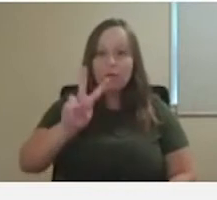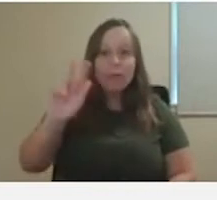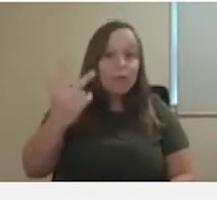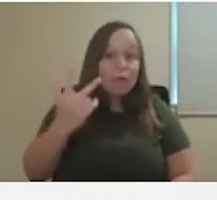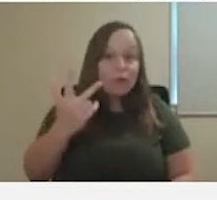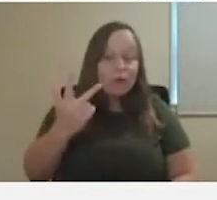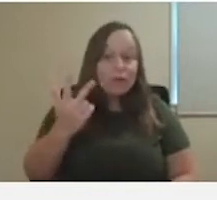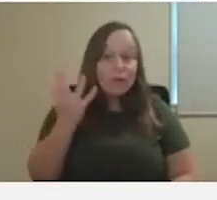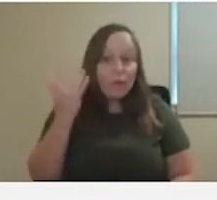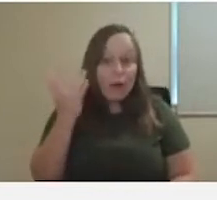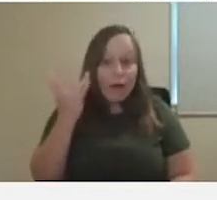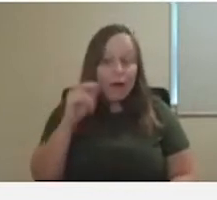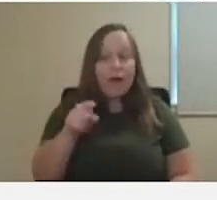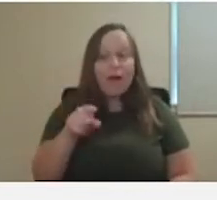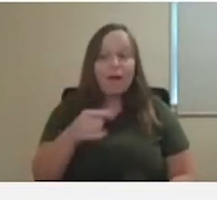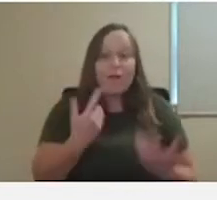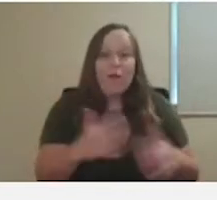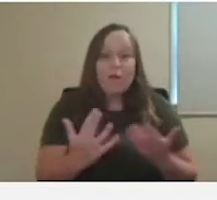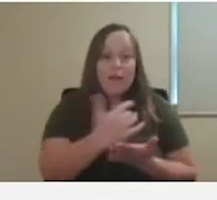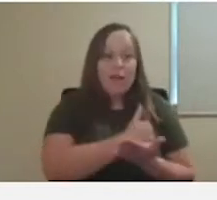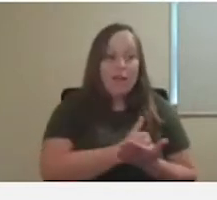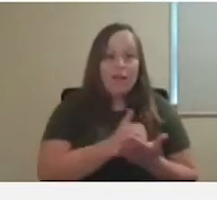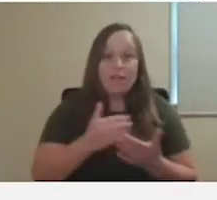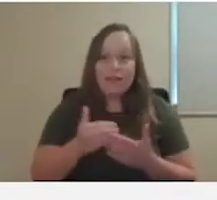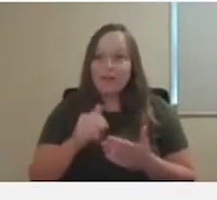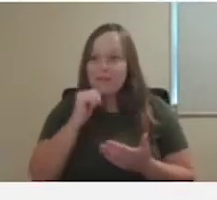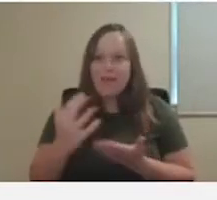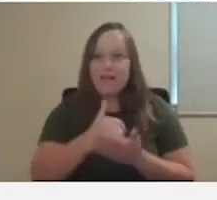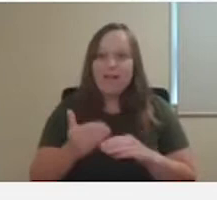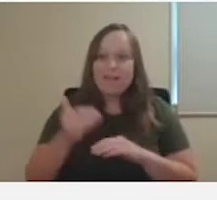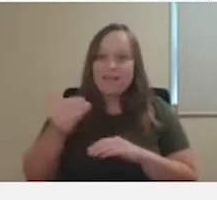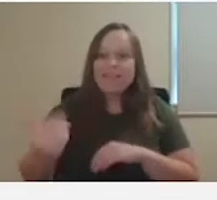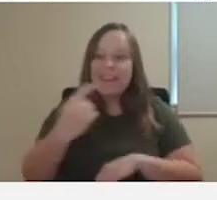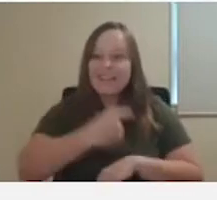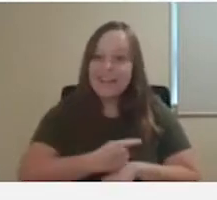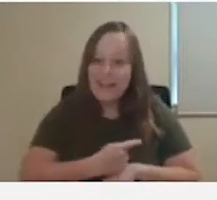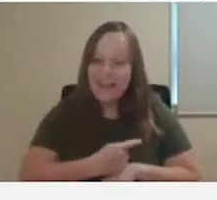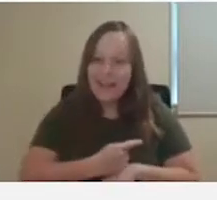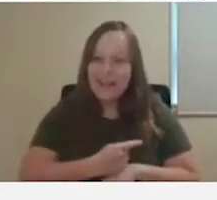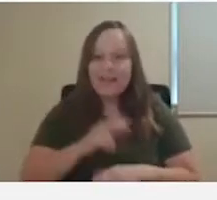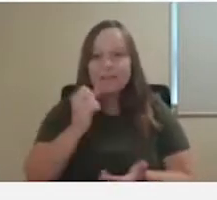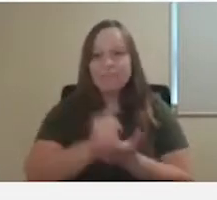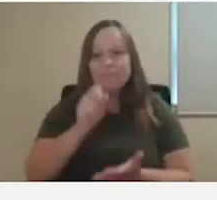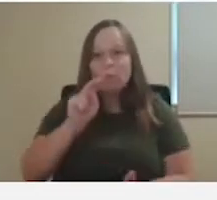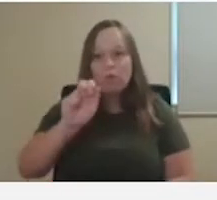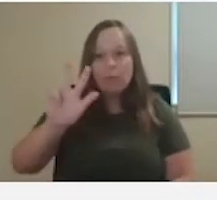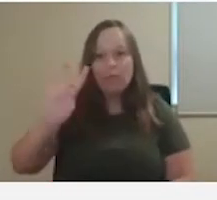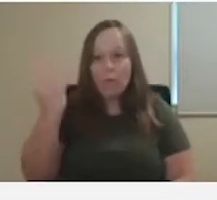because if it had already been collected for the day, then it won't be postmarked until November 4.